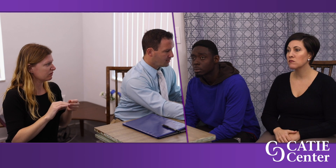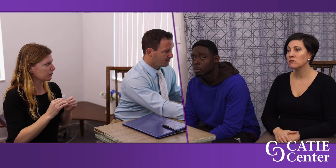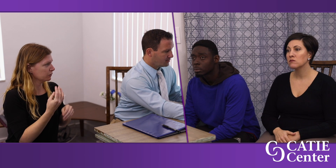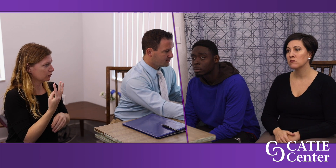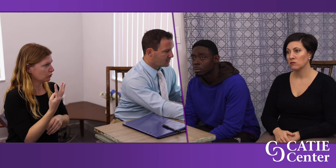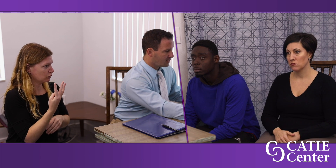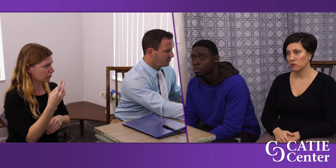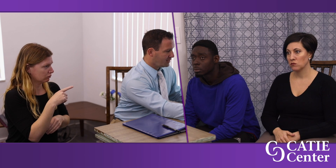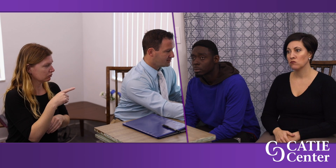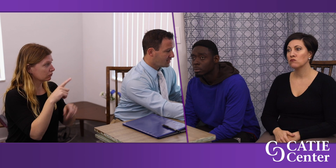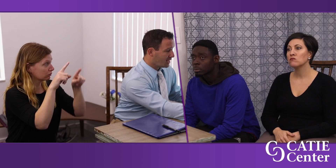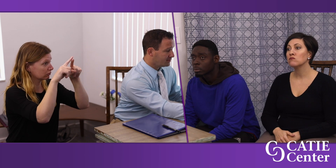This sign means that: